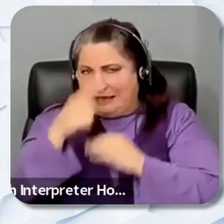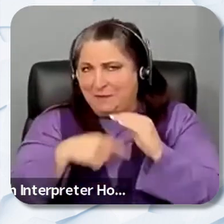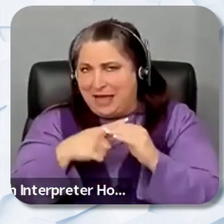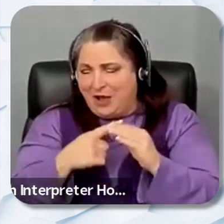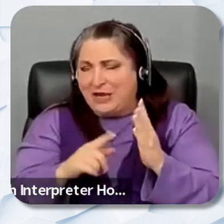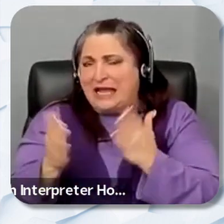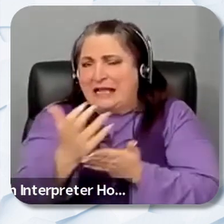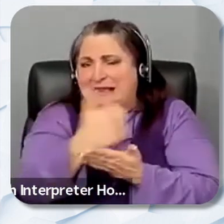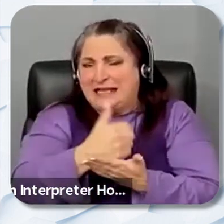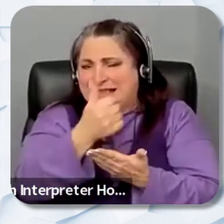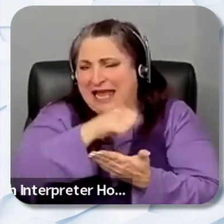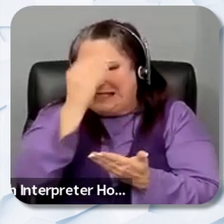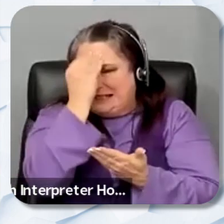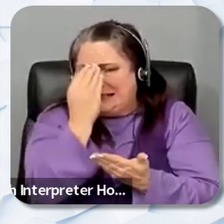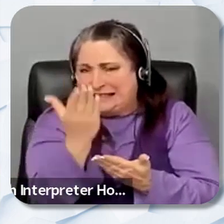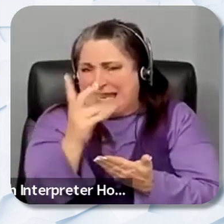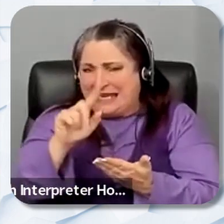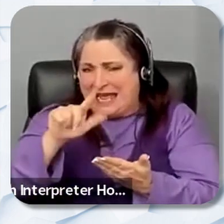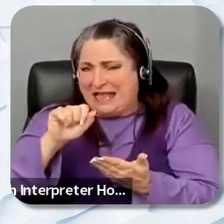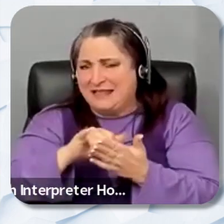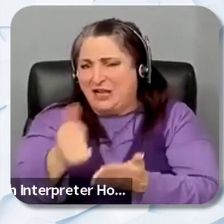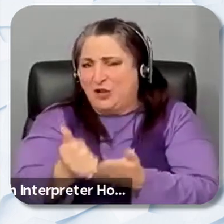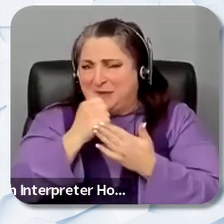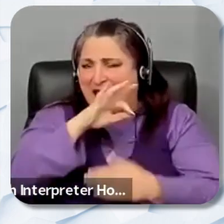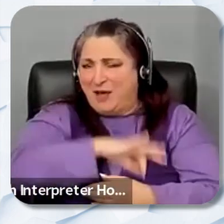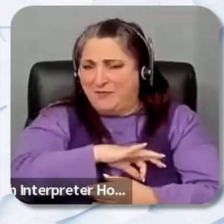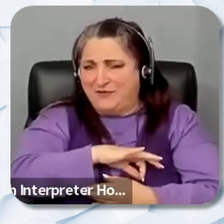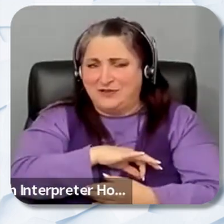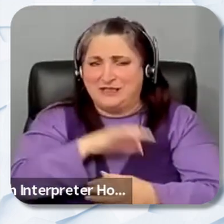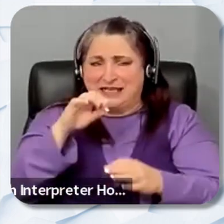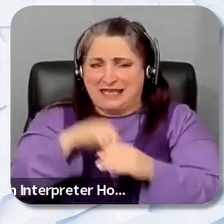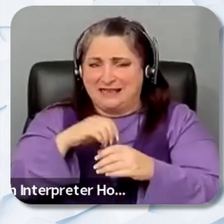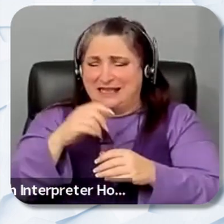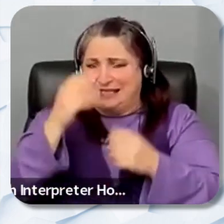any data that might be helpful in the data drill down phase. You'll want to establish